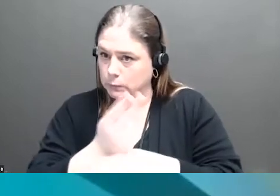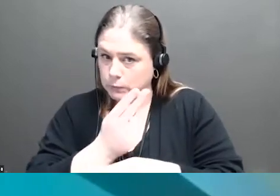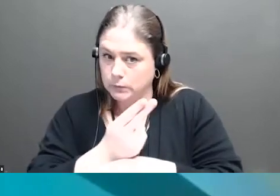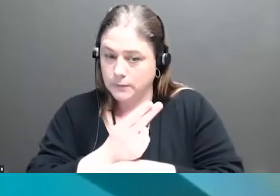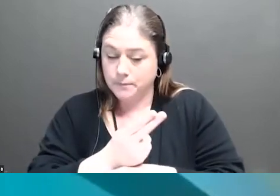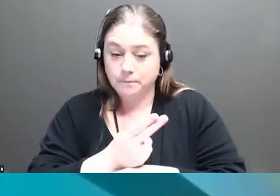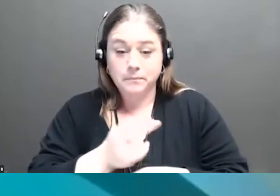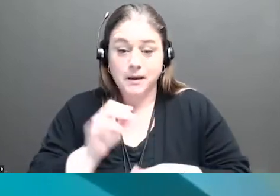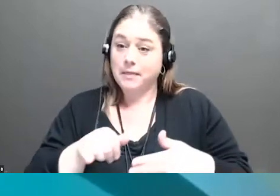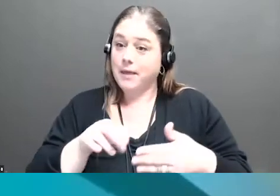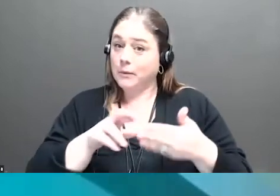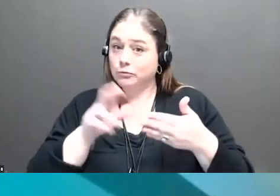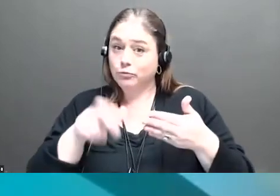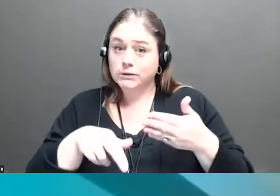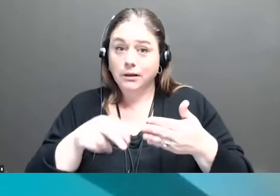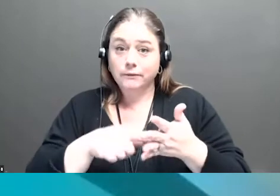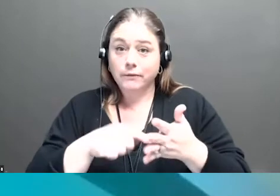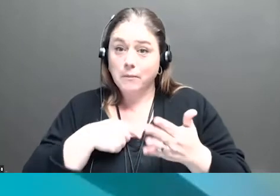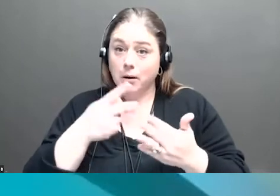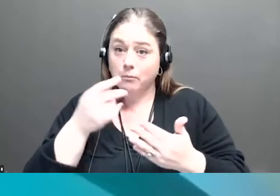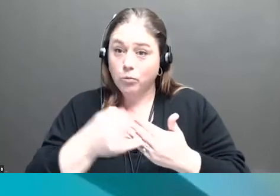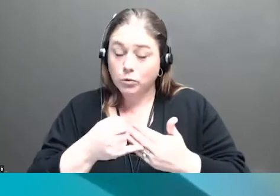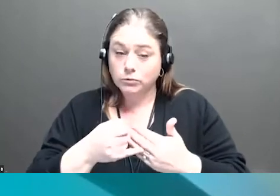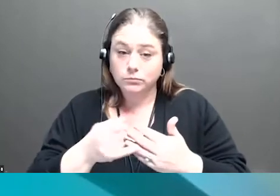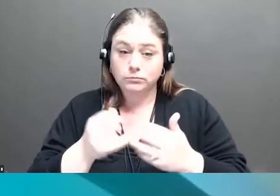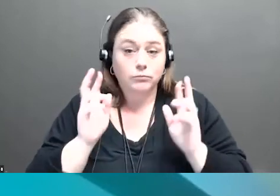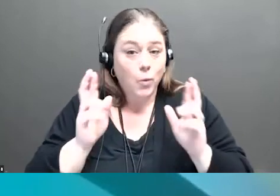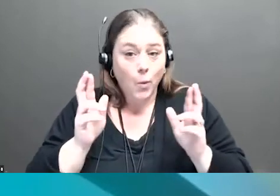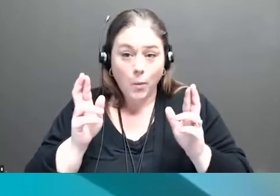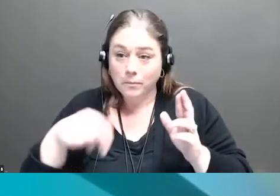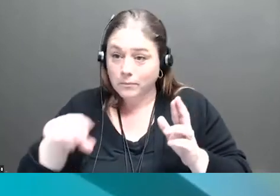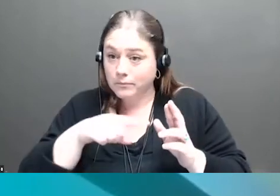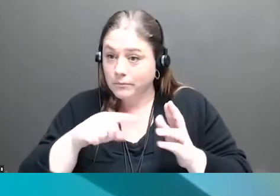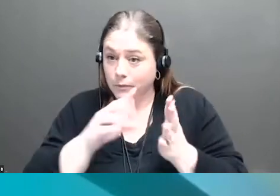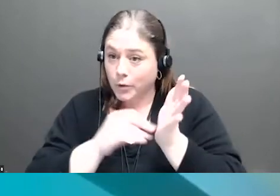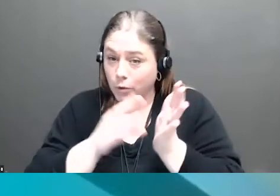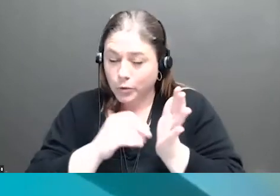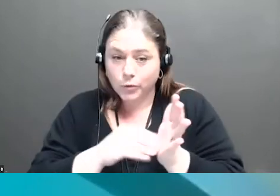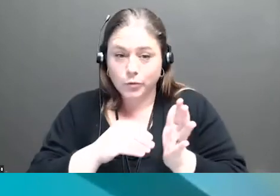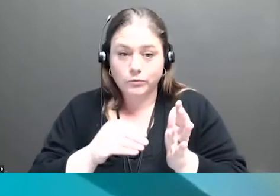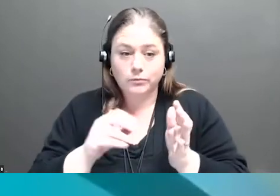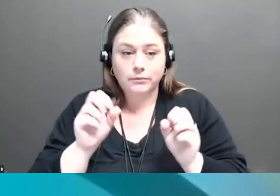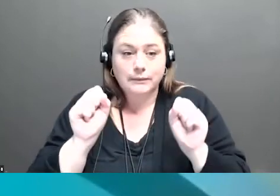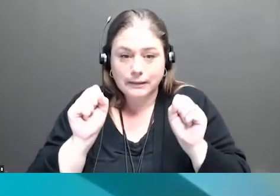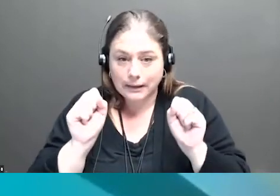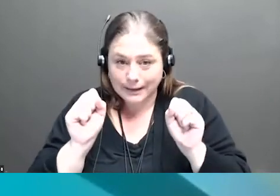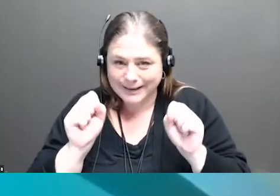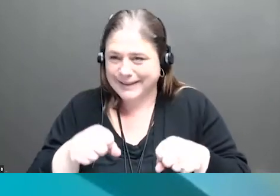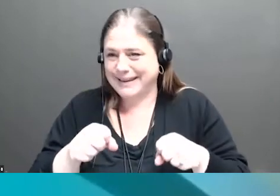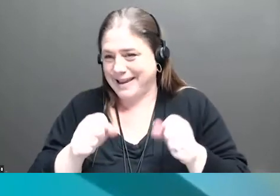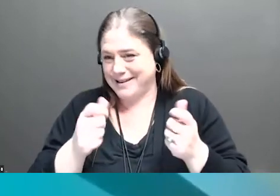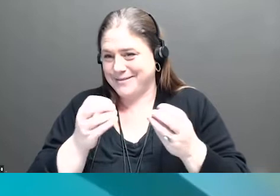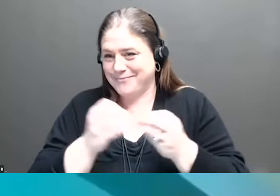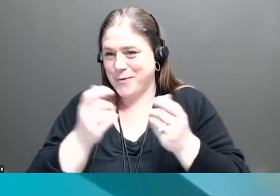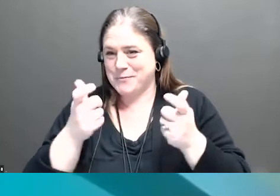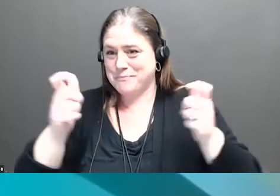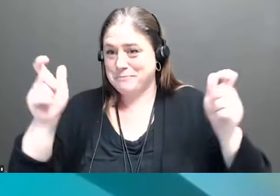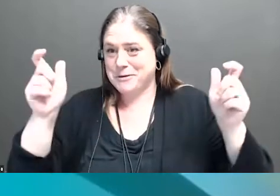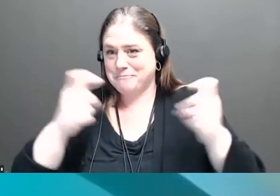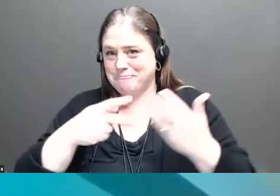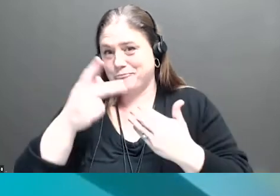and I hope we can learn and even scale up on their implementation. Thank you.